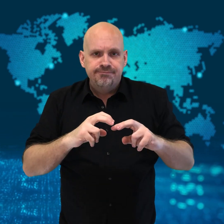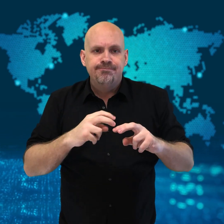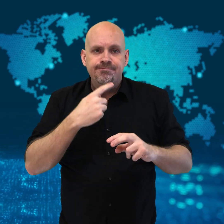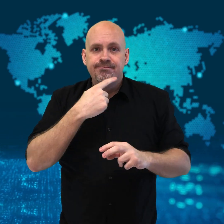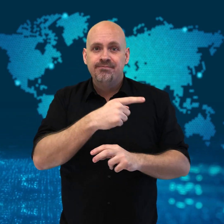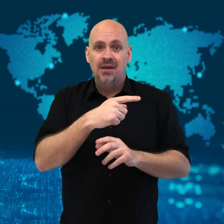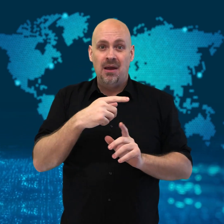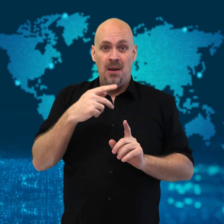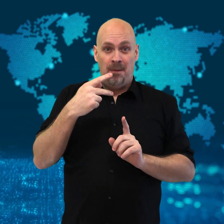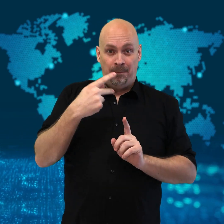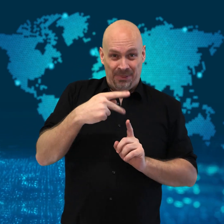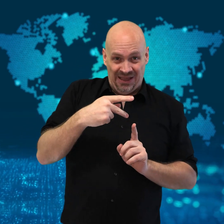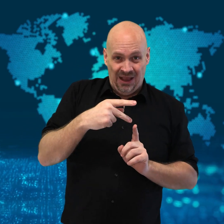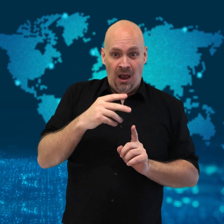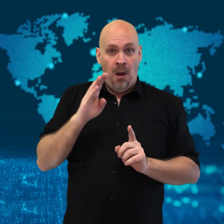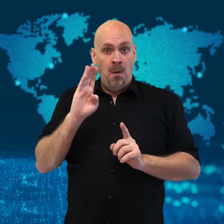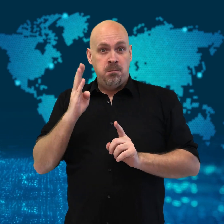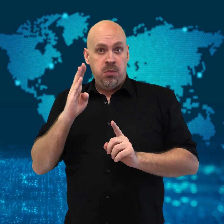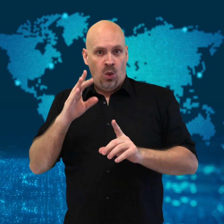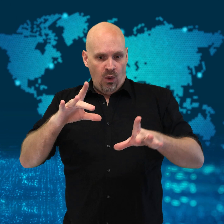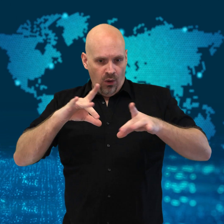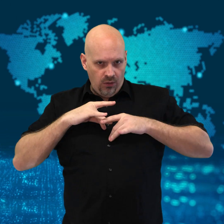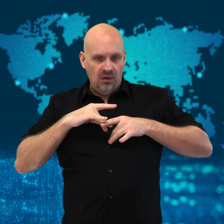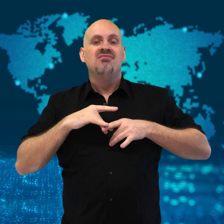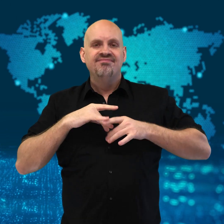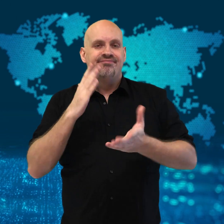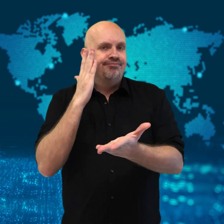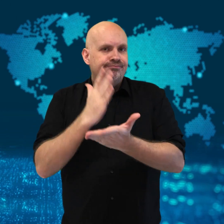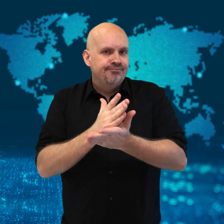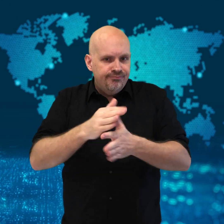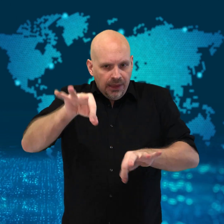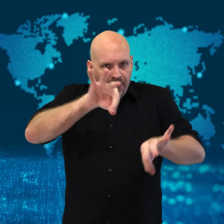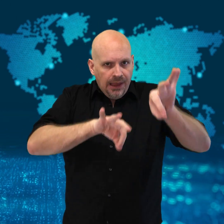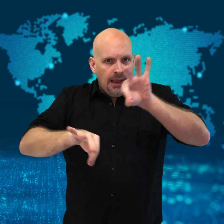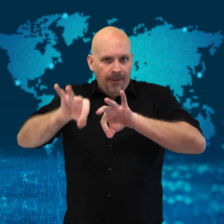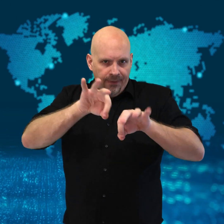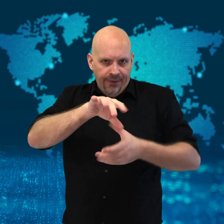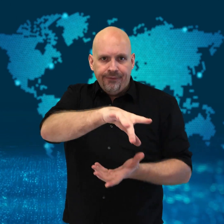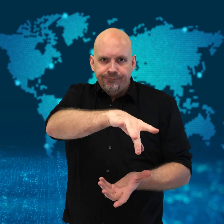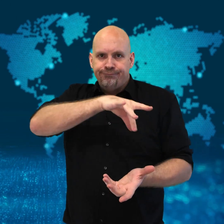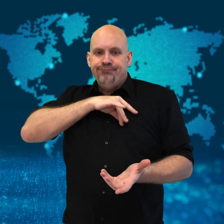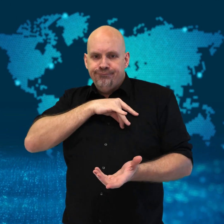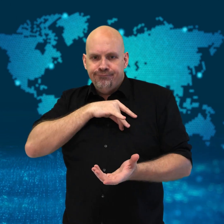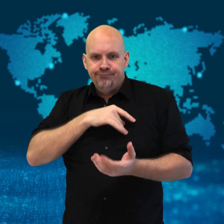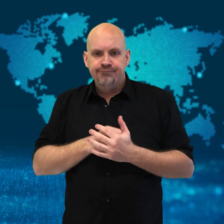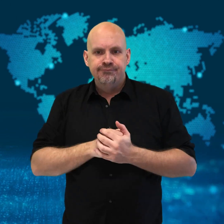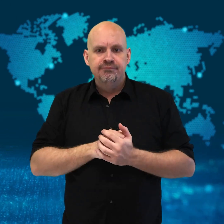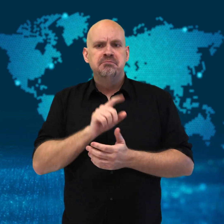but said that the dogs were not harmed physically